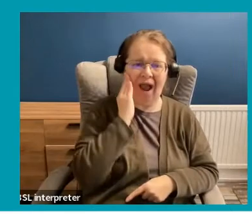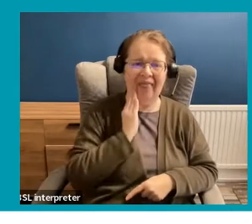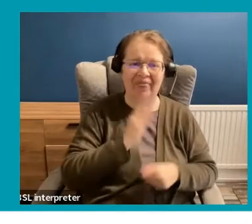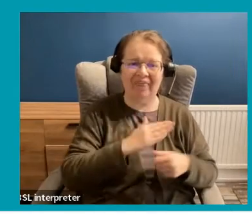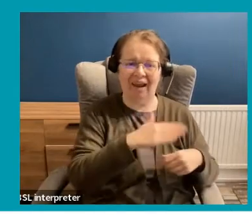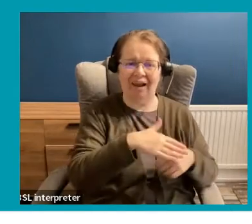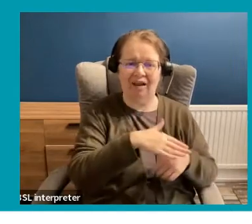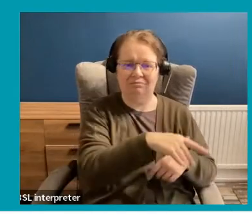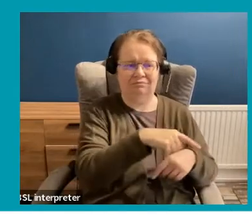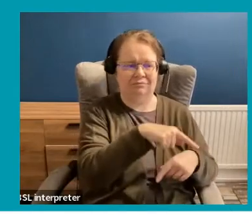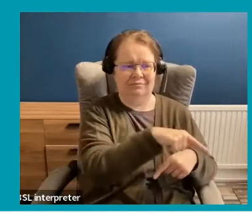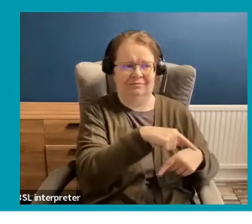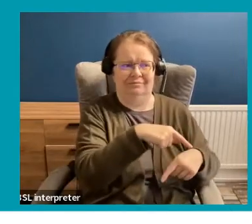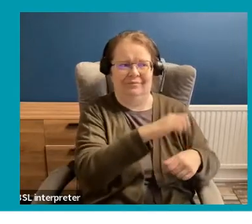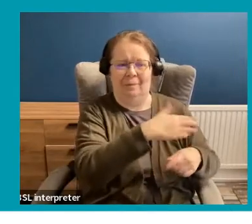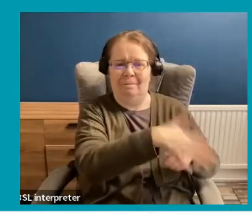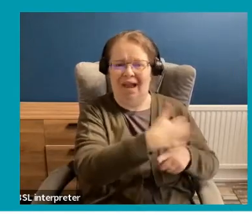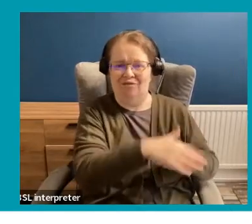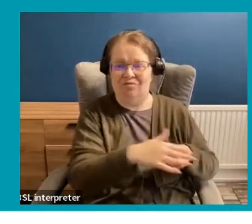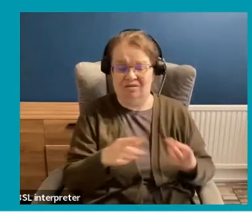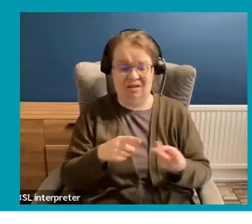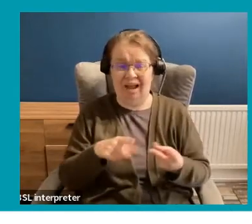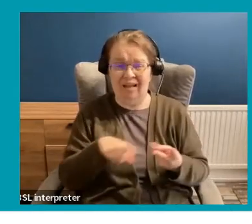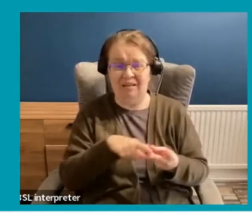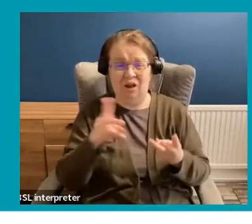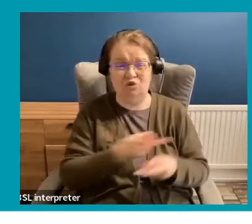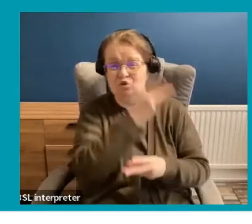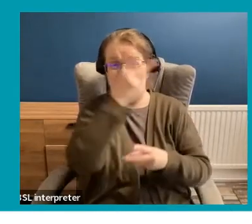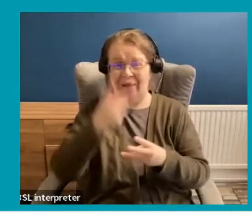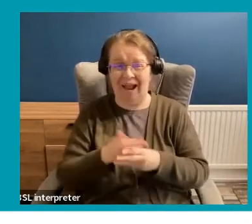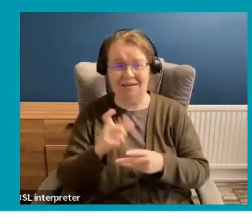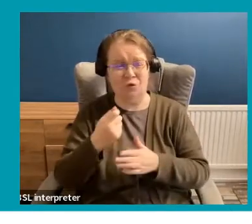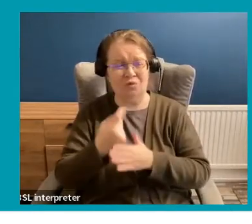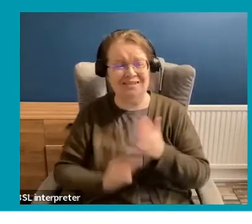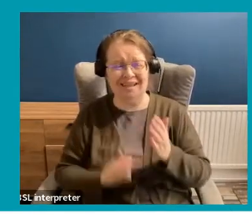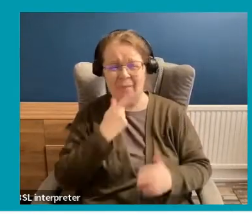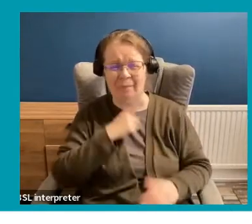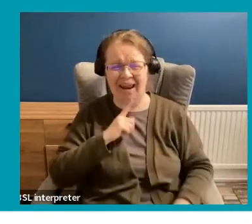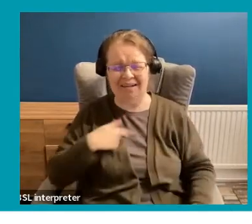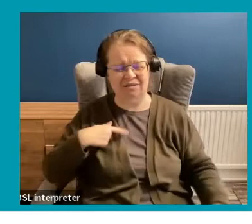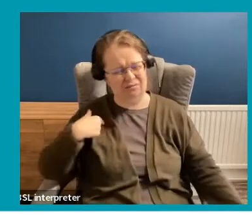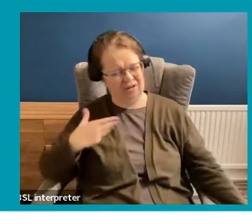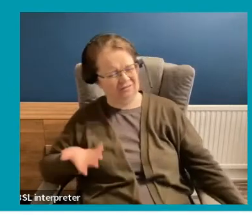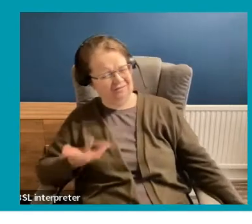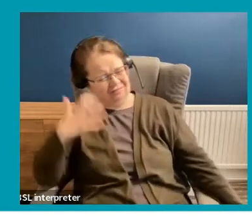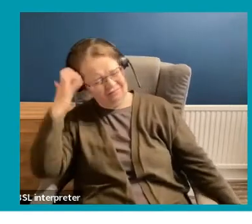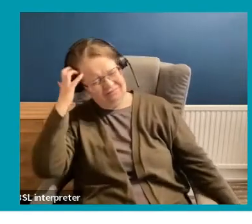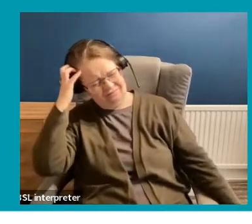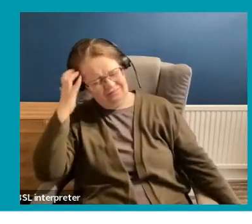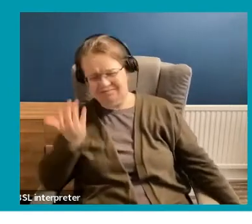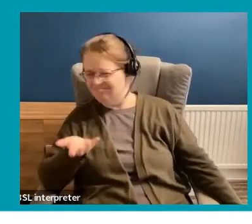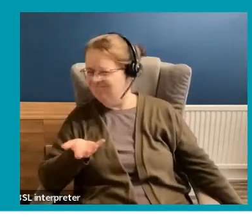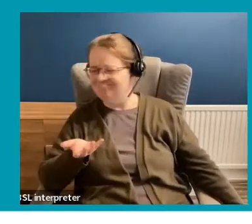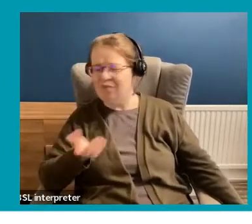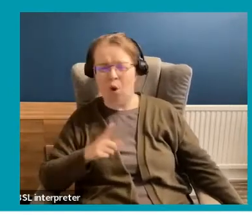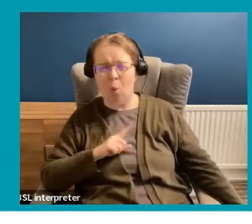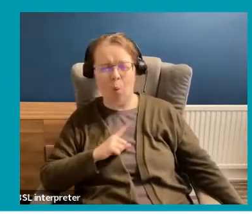When we duplicated it again for disabled people. It's like I was scratching my head and like why don't we have just one